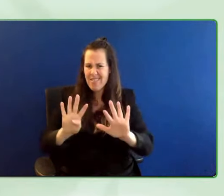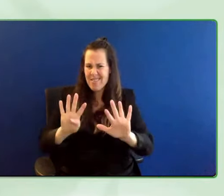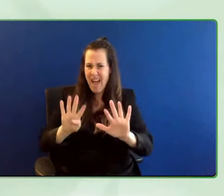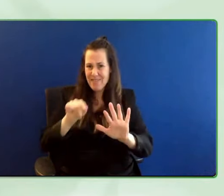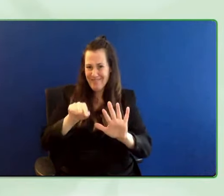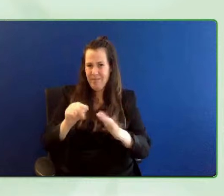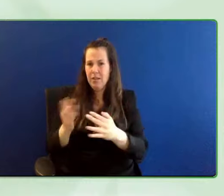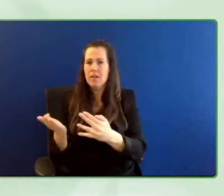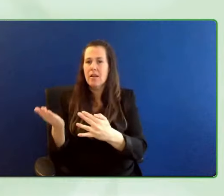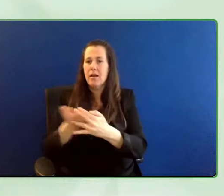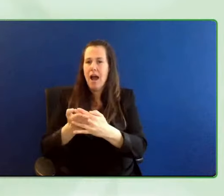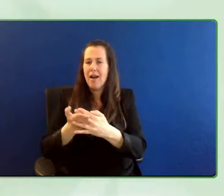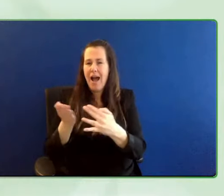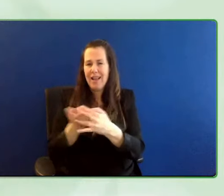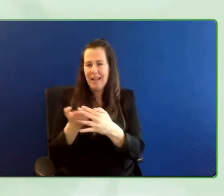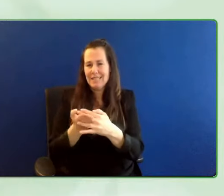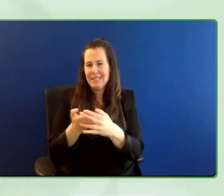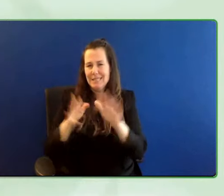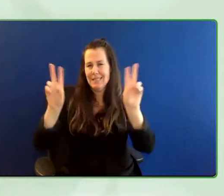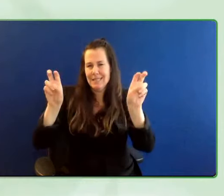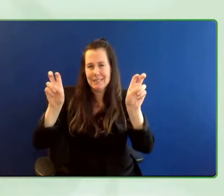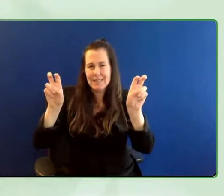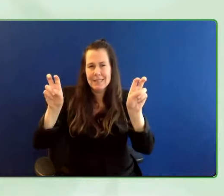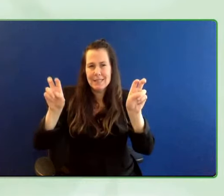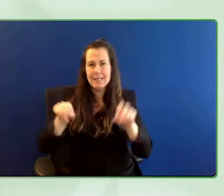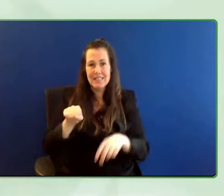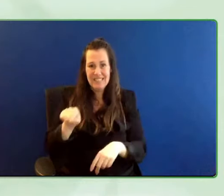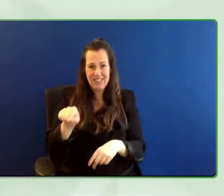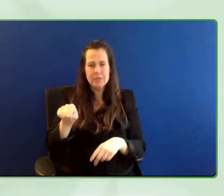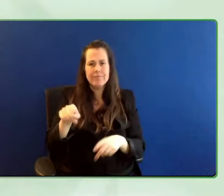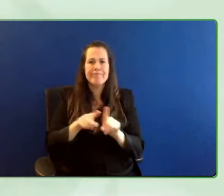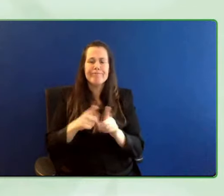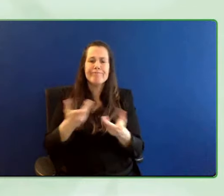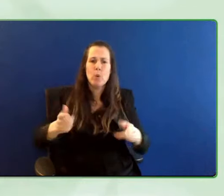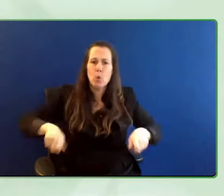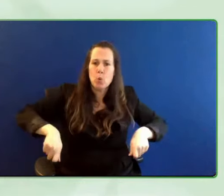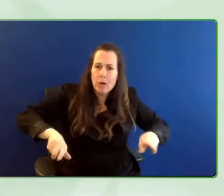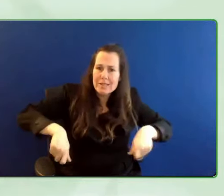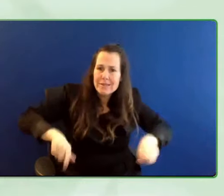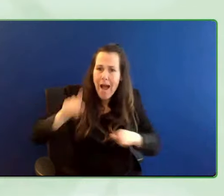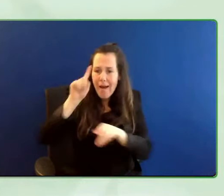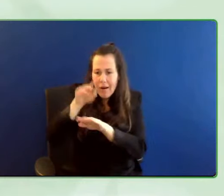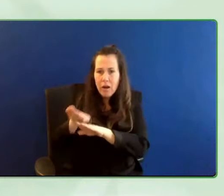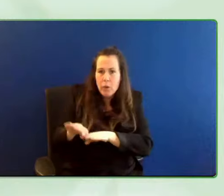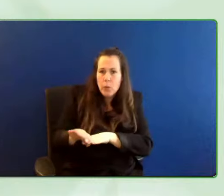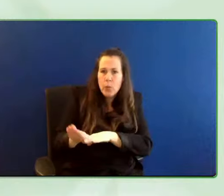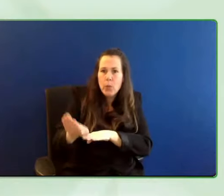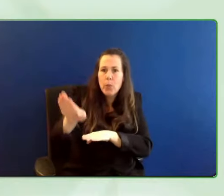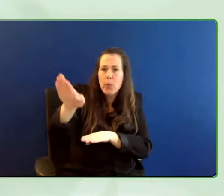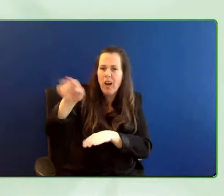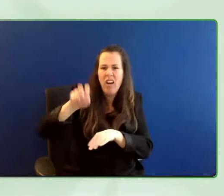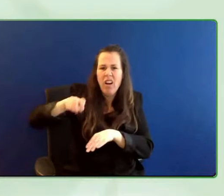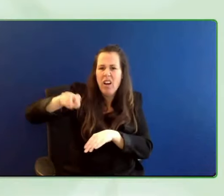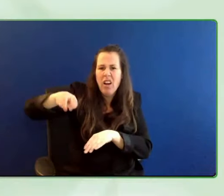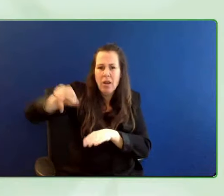Because technology can mean an extraordinary jump in the ways that can make life easier